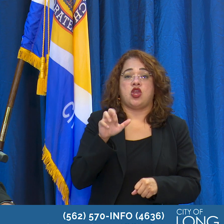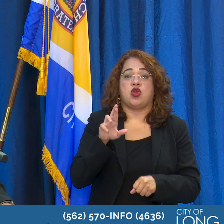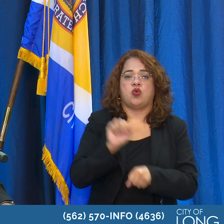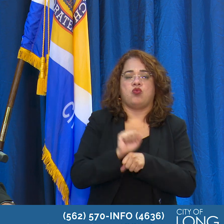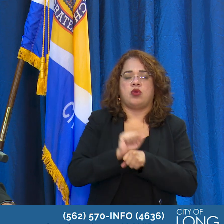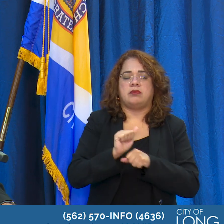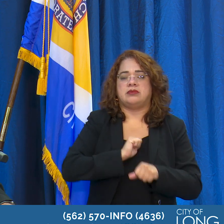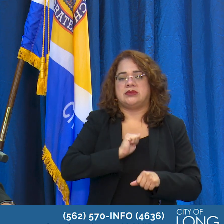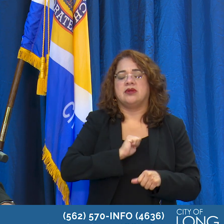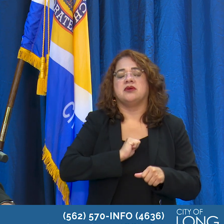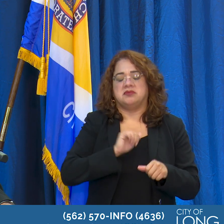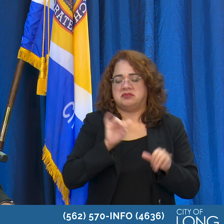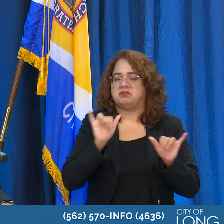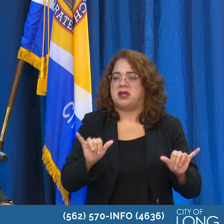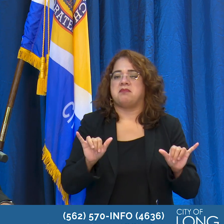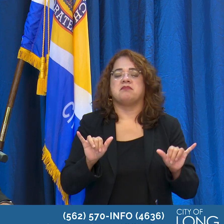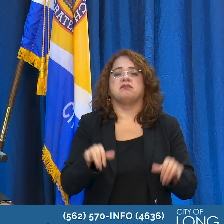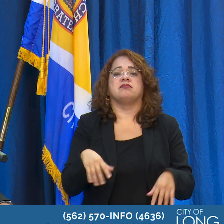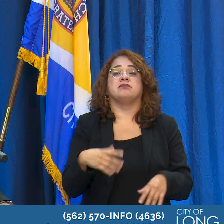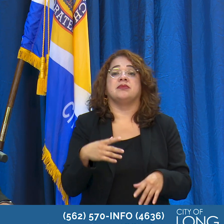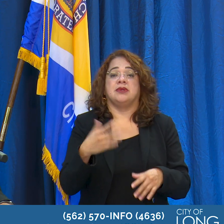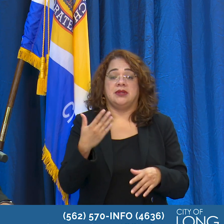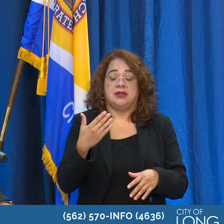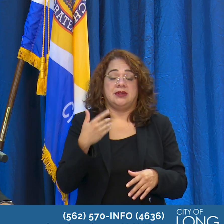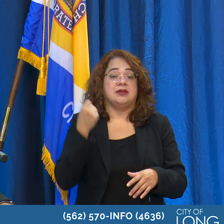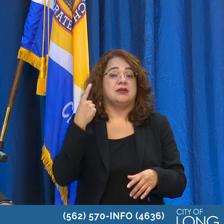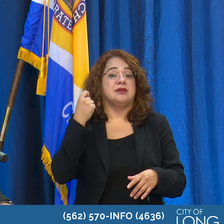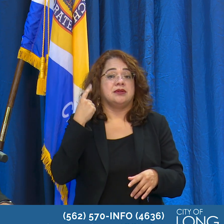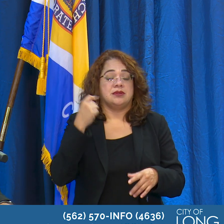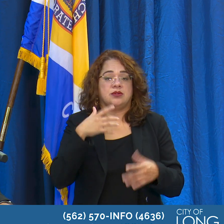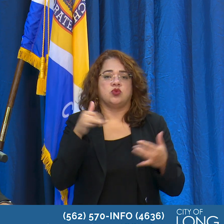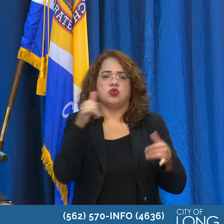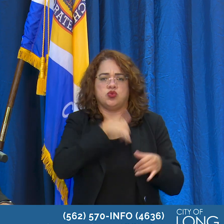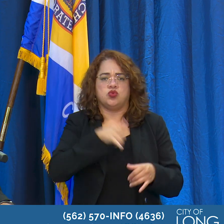and unlike other budget years, we have a COVID-19 crisis that is greatly